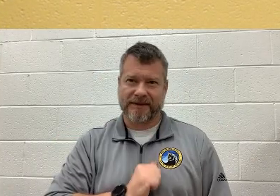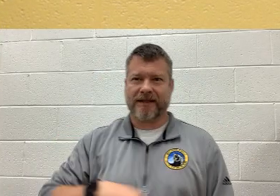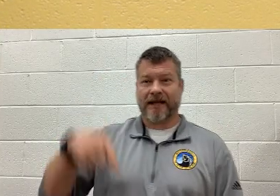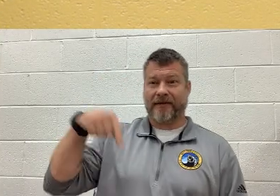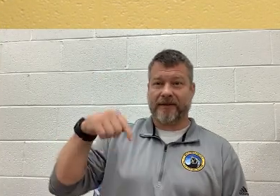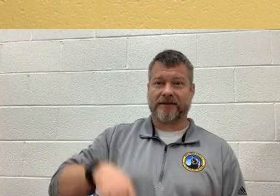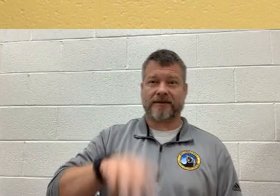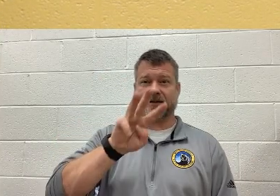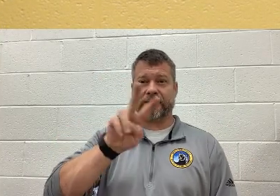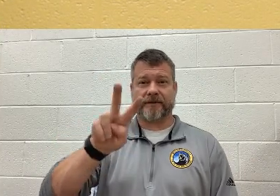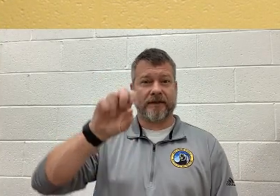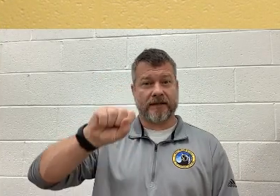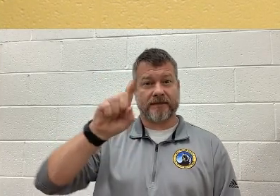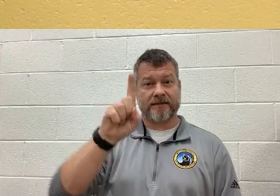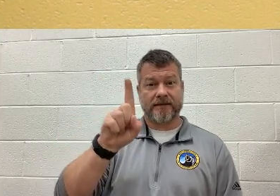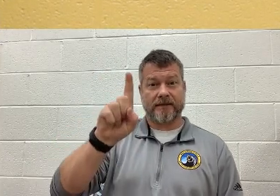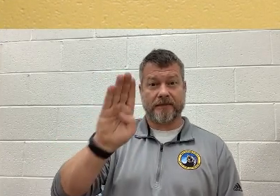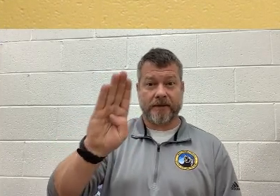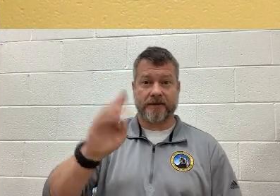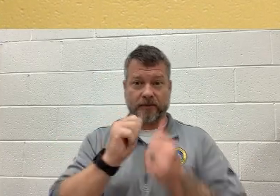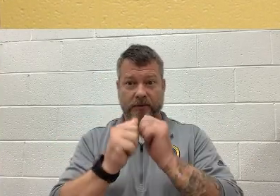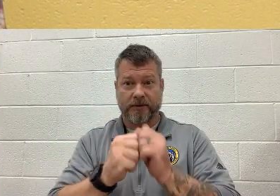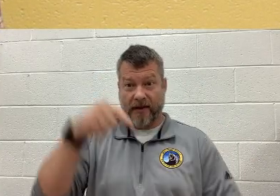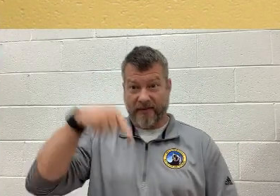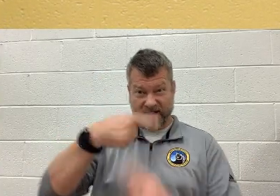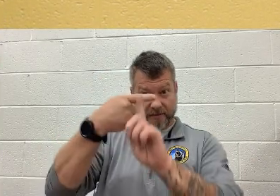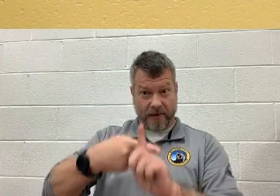and the kids are doing really well. They've been practicing for a while